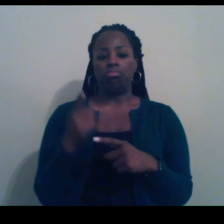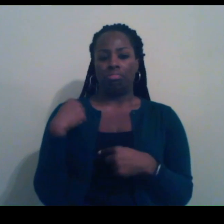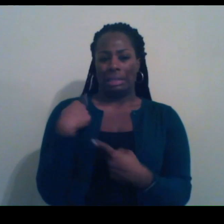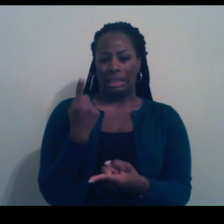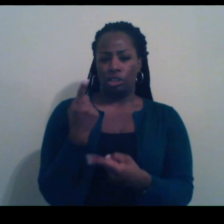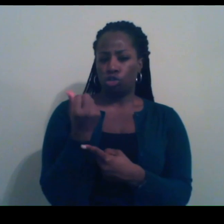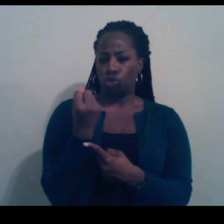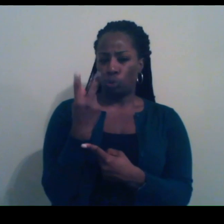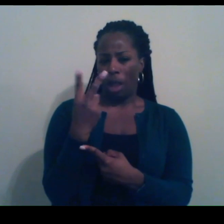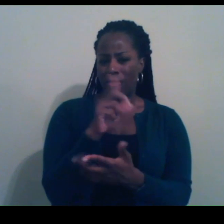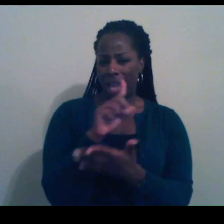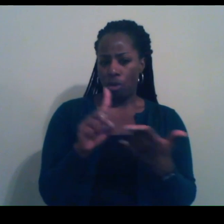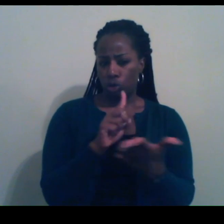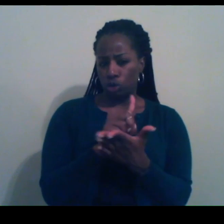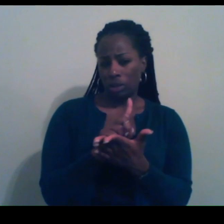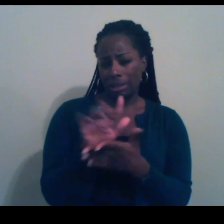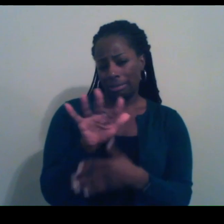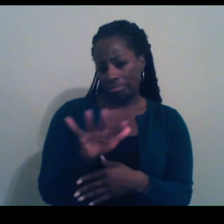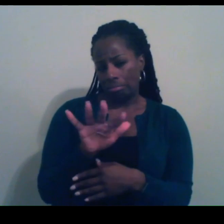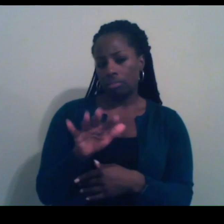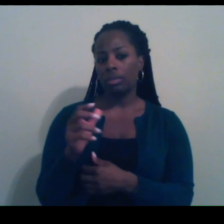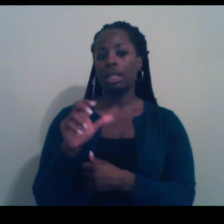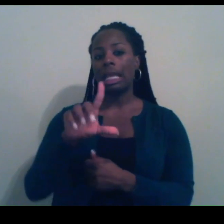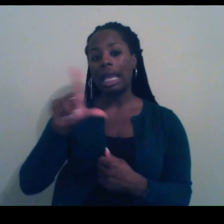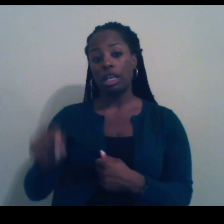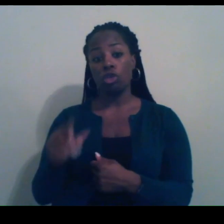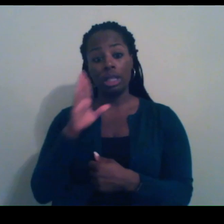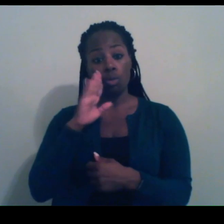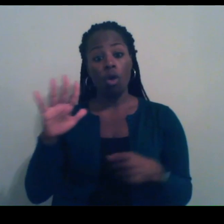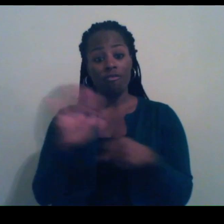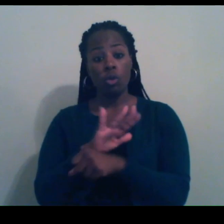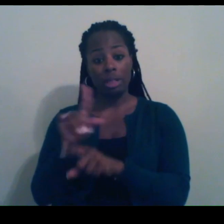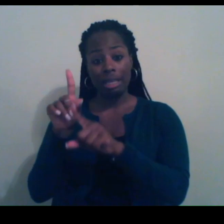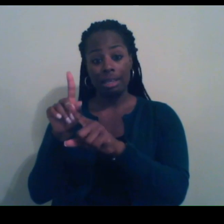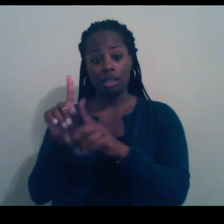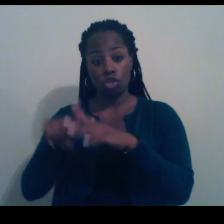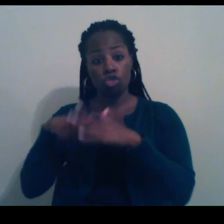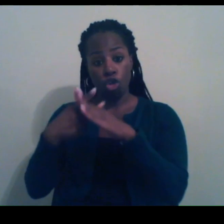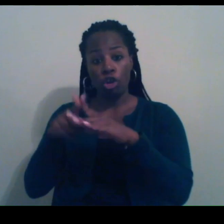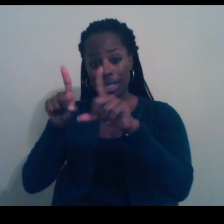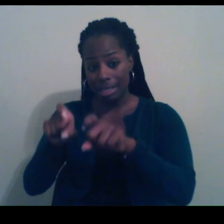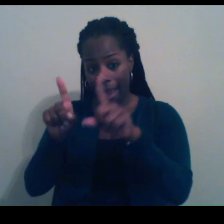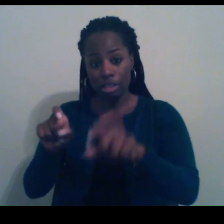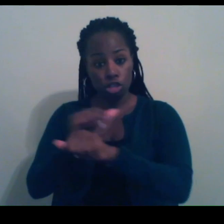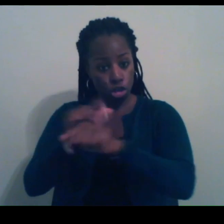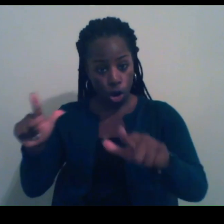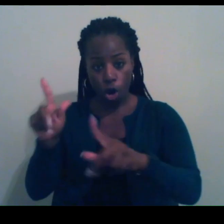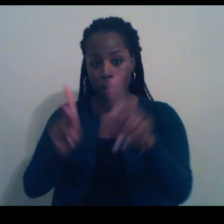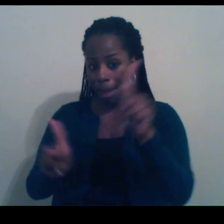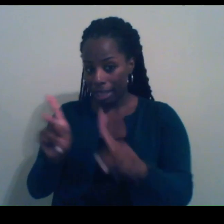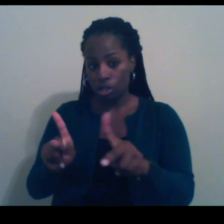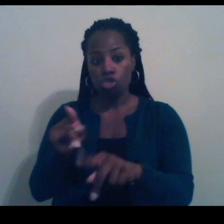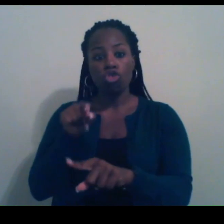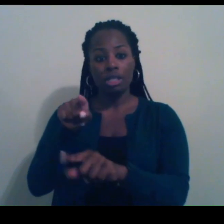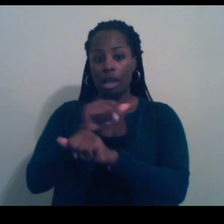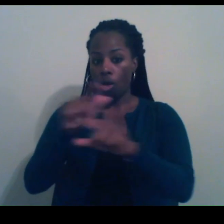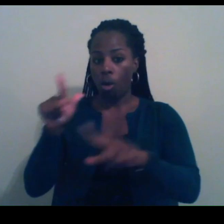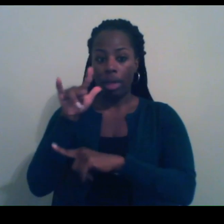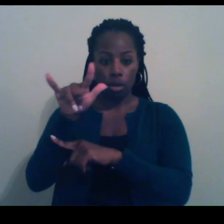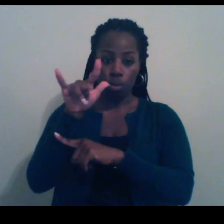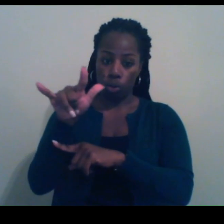Italy will have implemented the same thing it will be multiple temperature